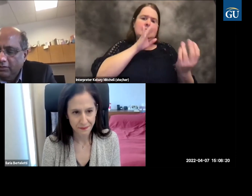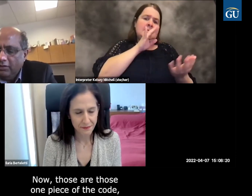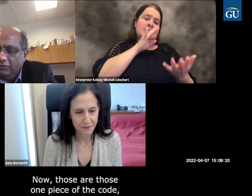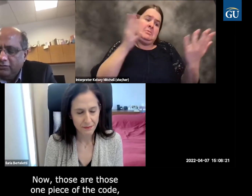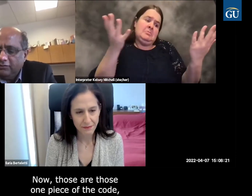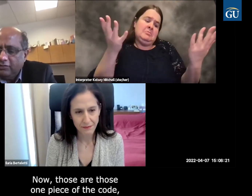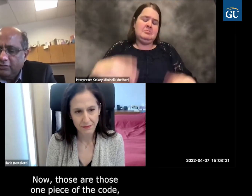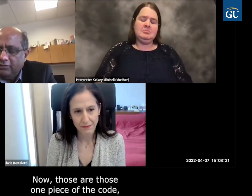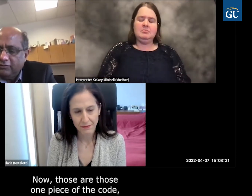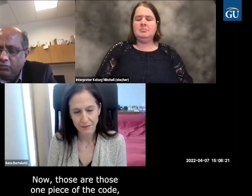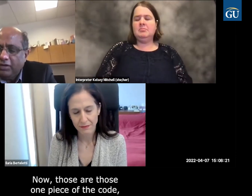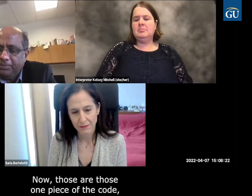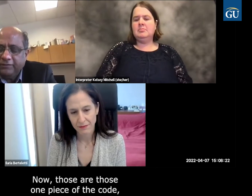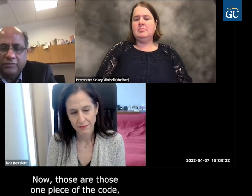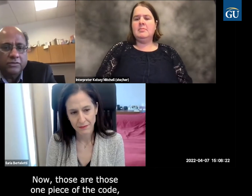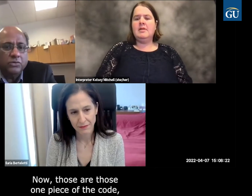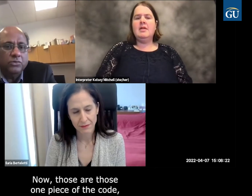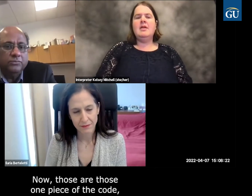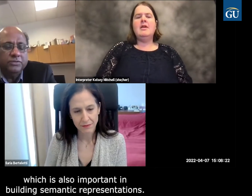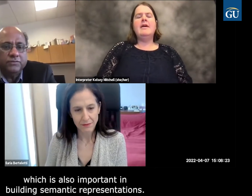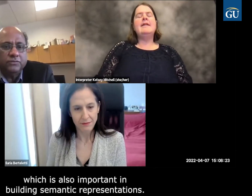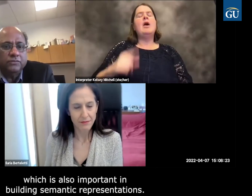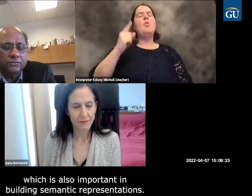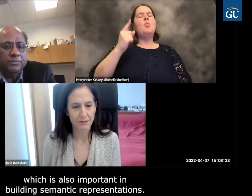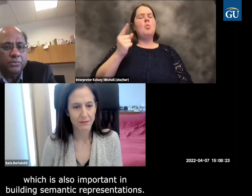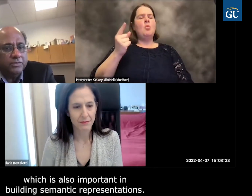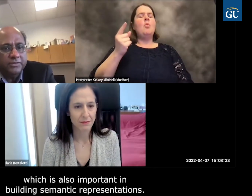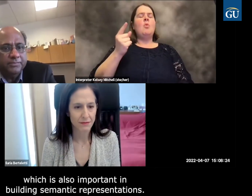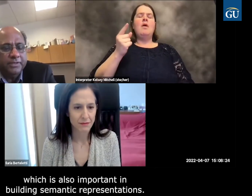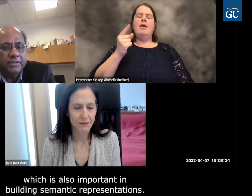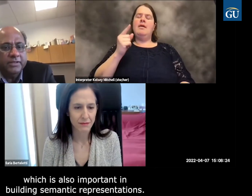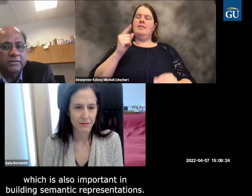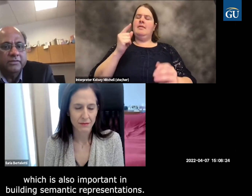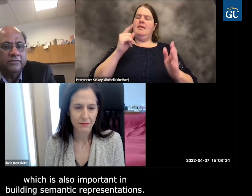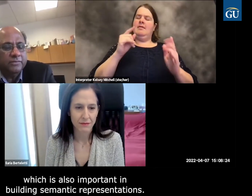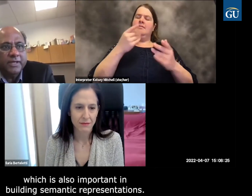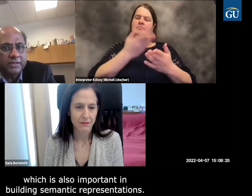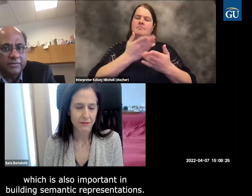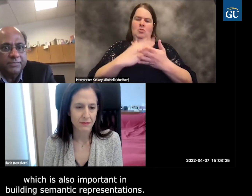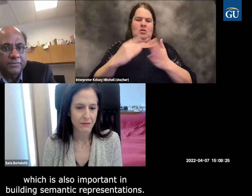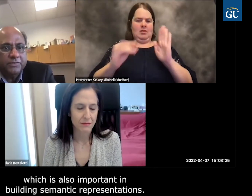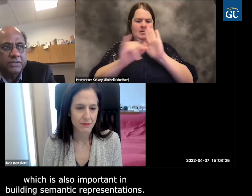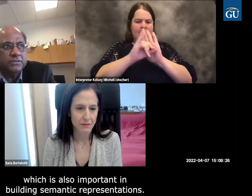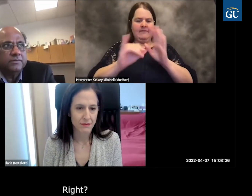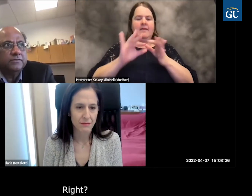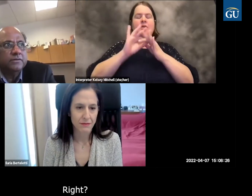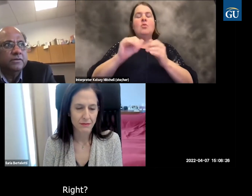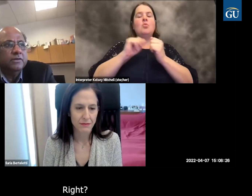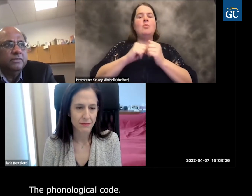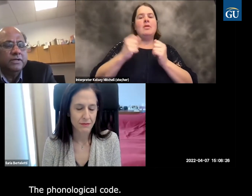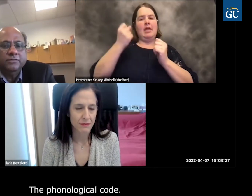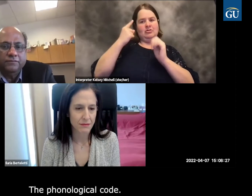now there's a there's one piece of the code which is also important in building